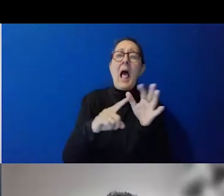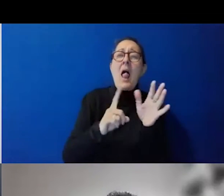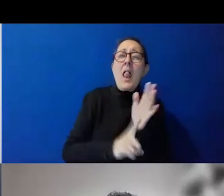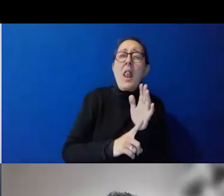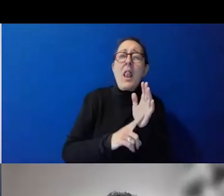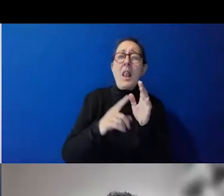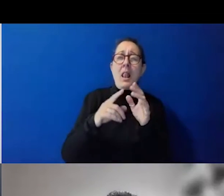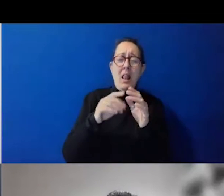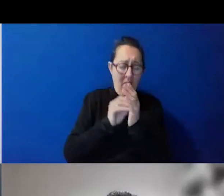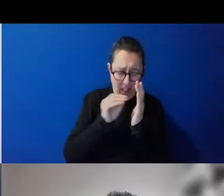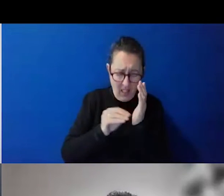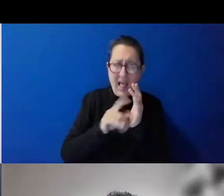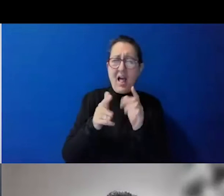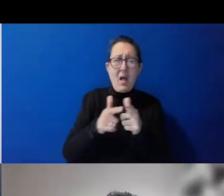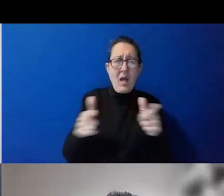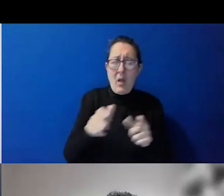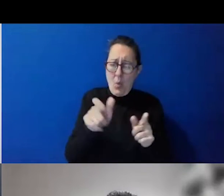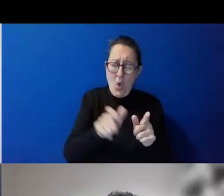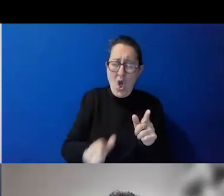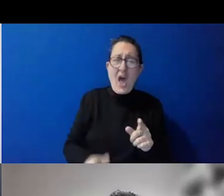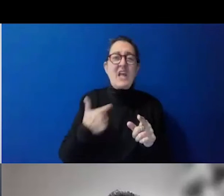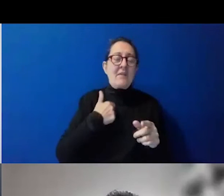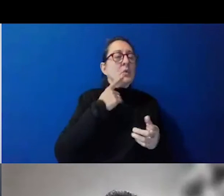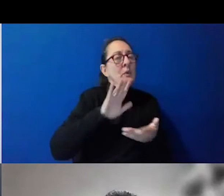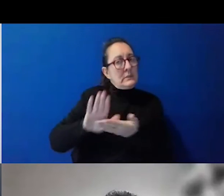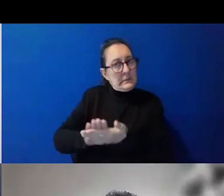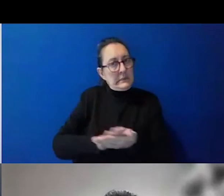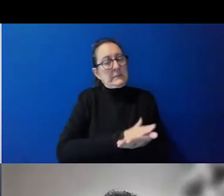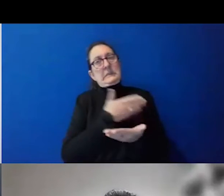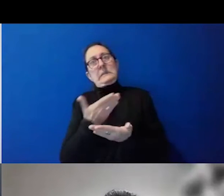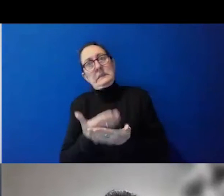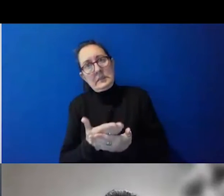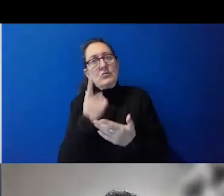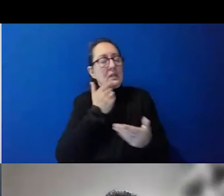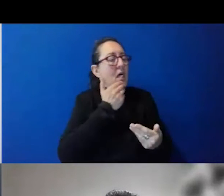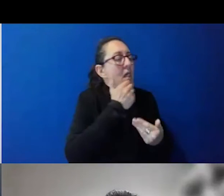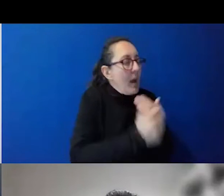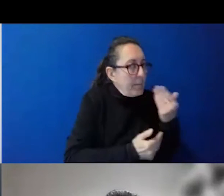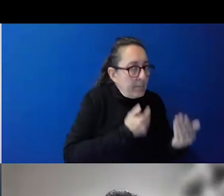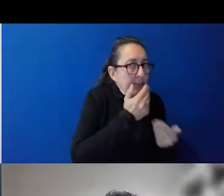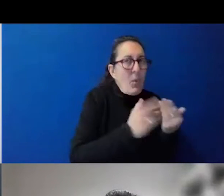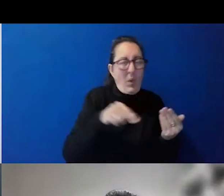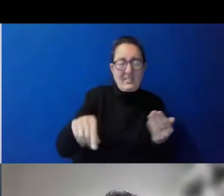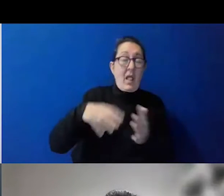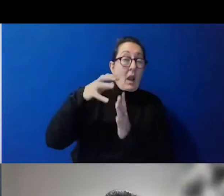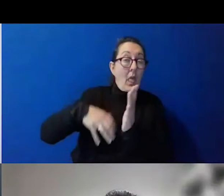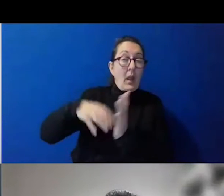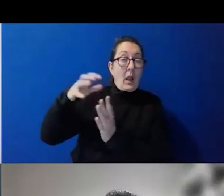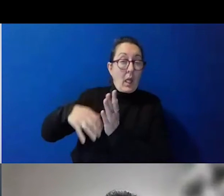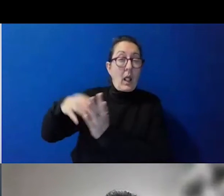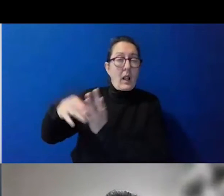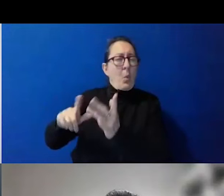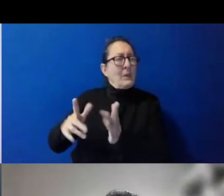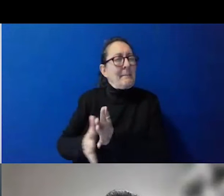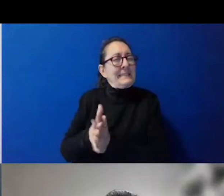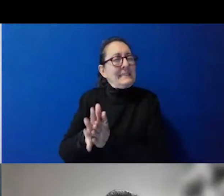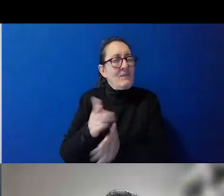they do understand and so that a lot of my job is to try to um convey or um read and then um